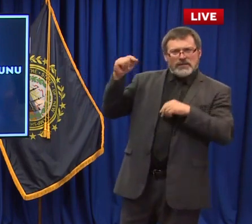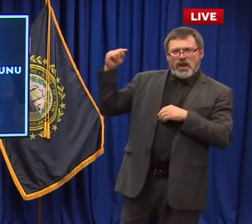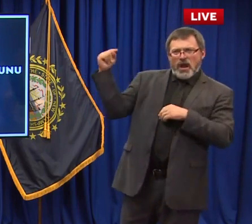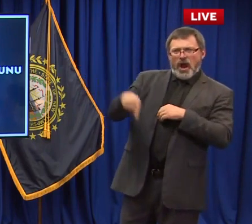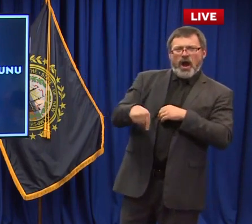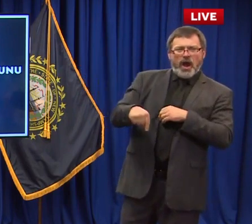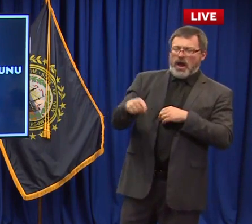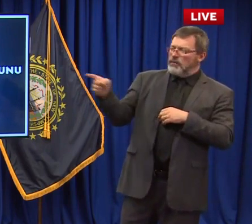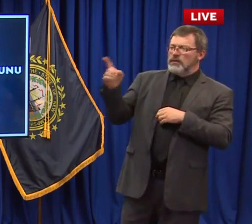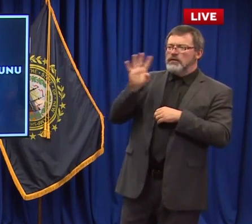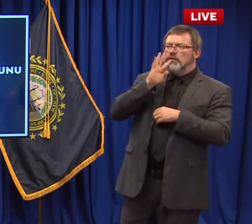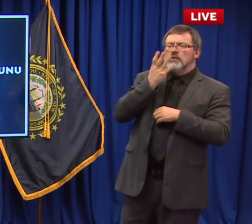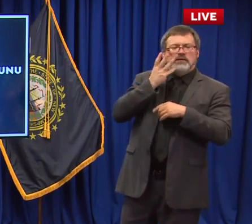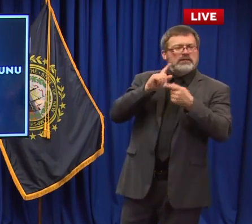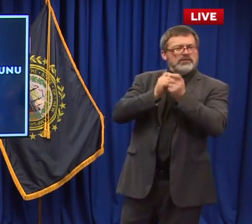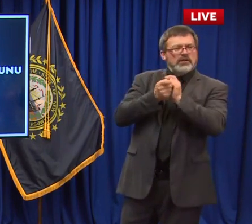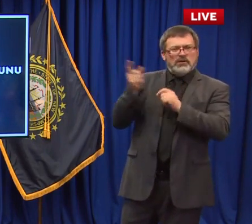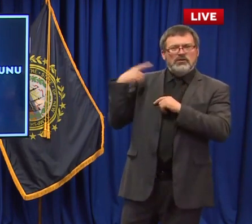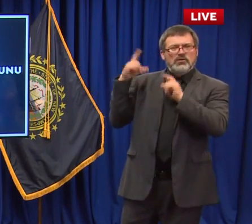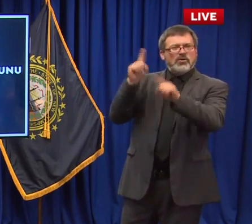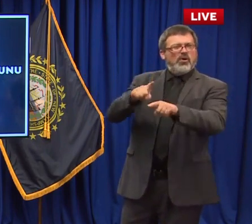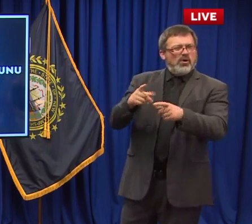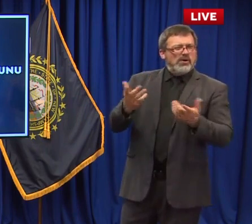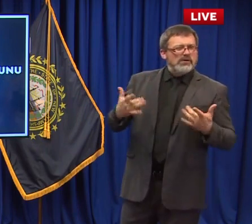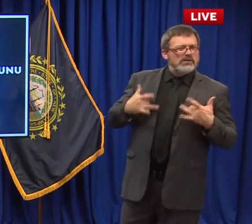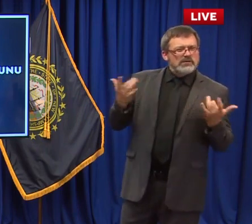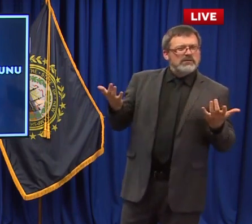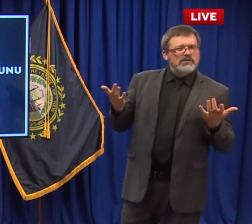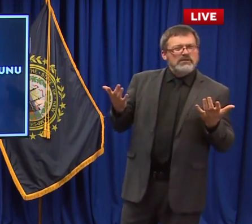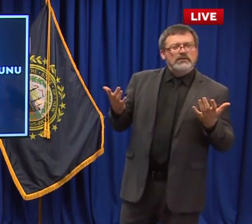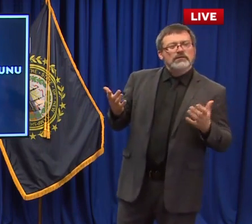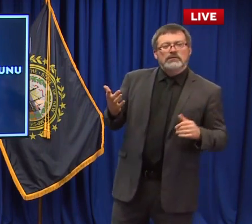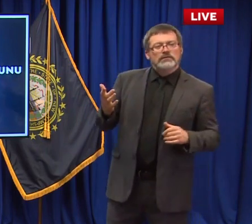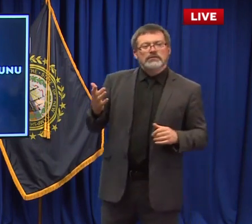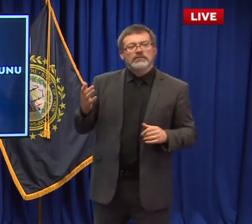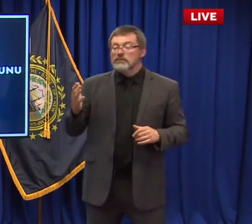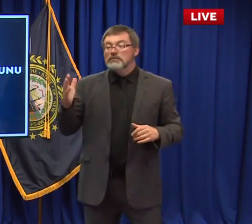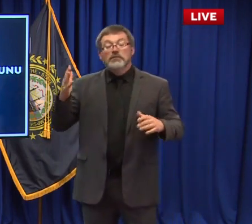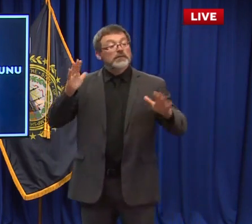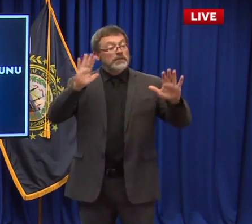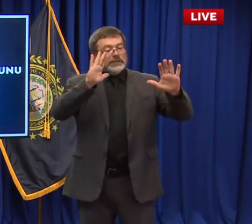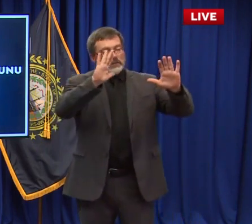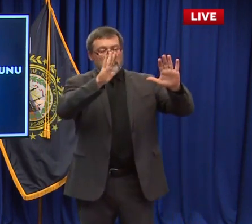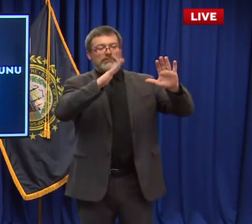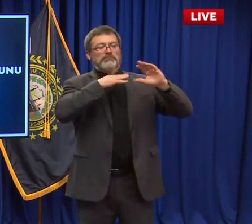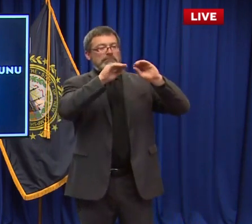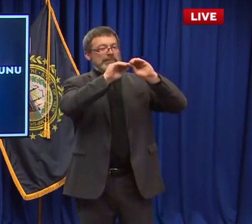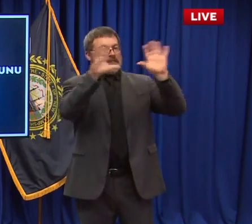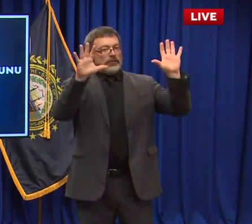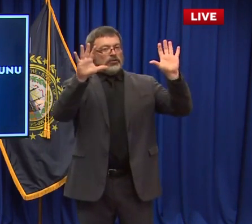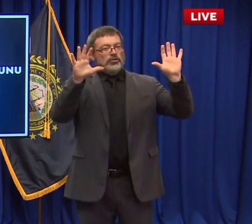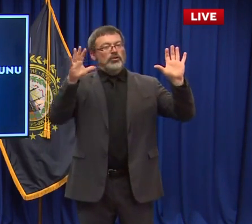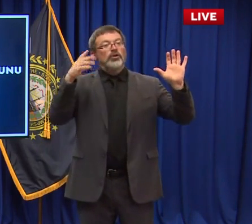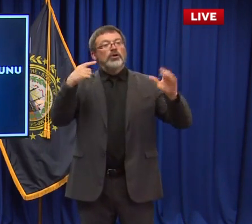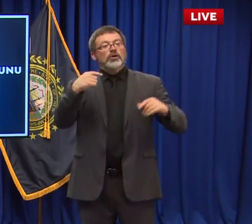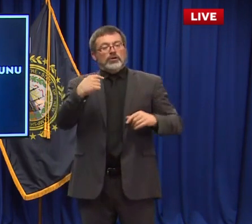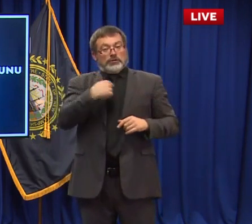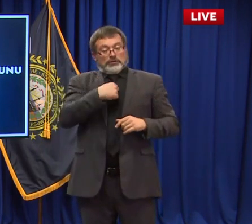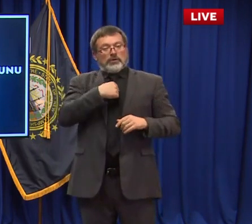MY PLAN RIGHT NOW IS TO BE THERE TO GREET THE PRESIDENT.